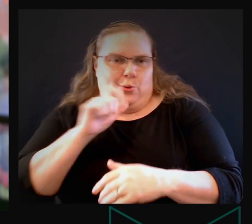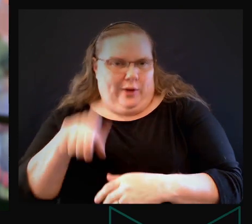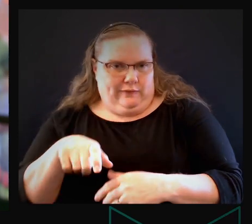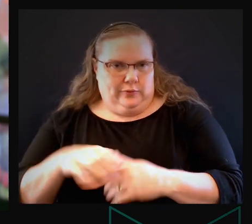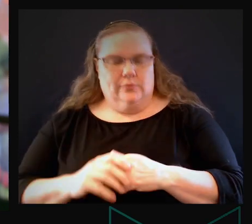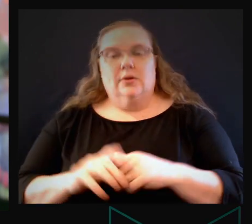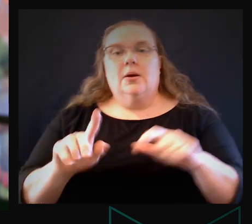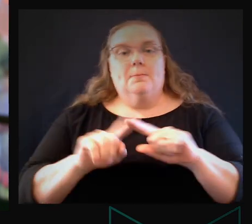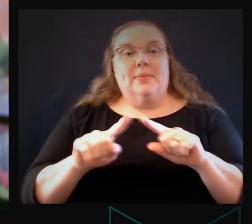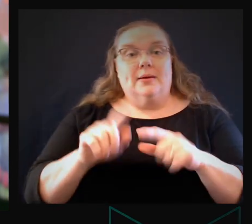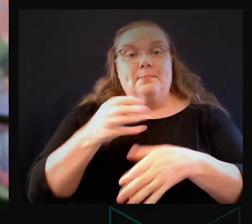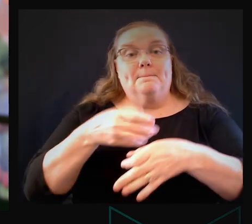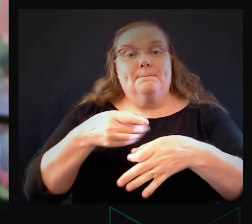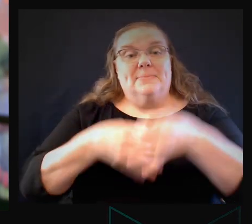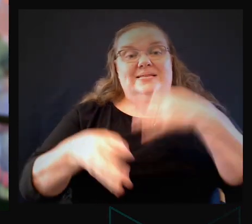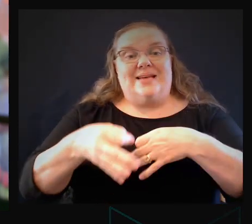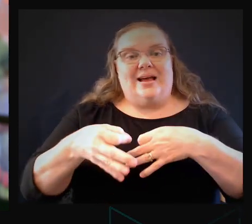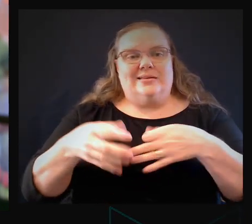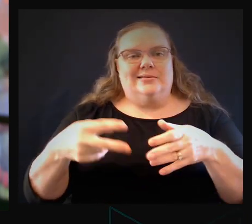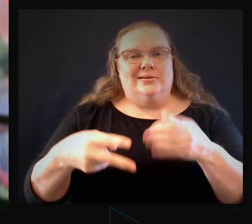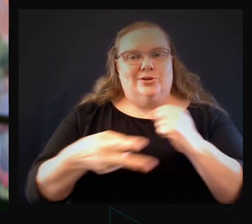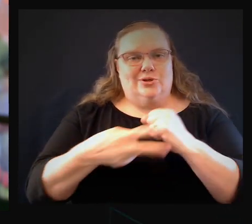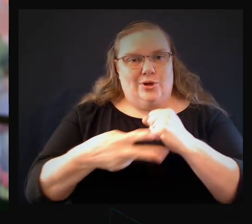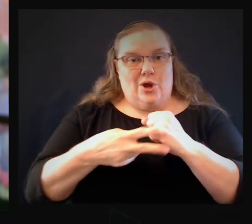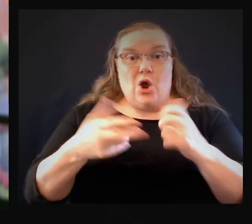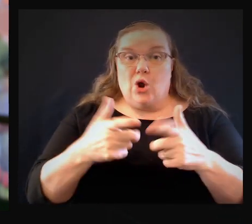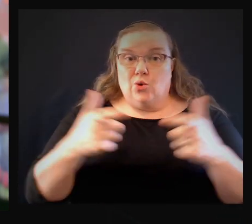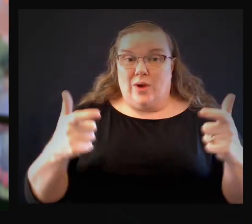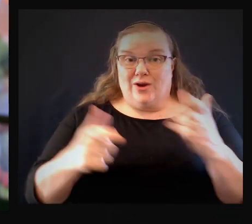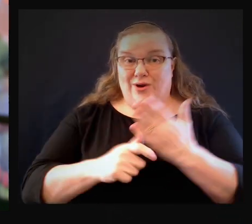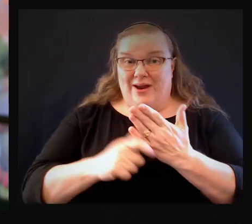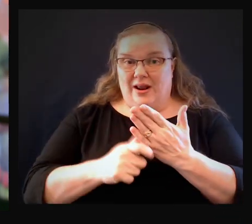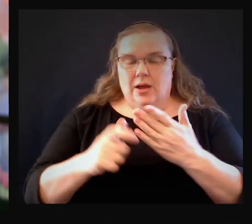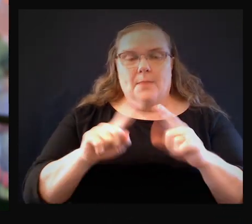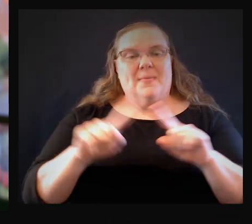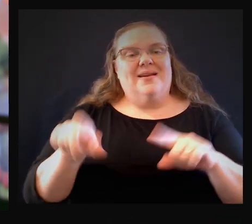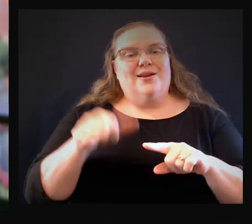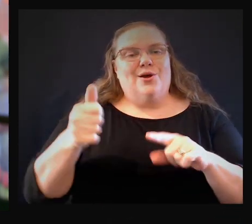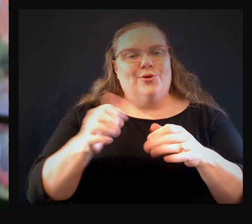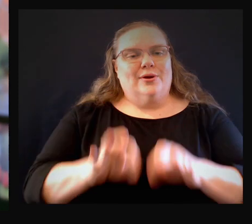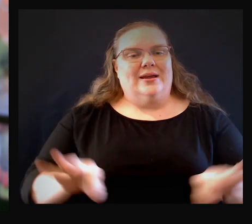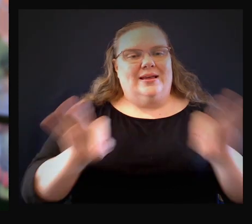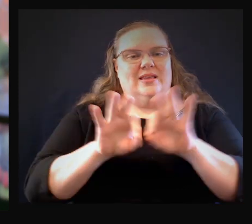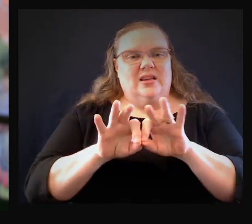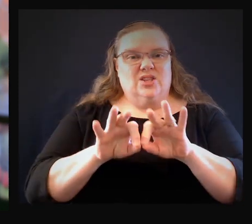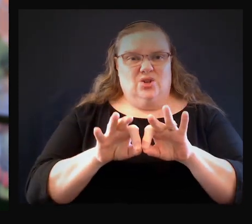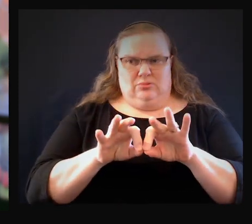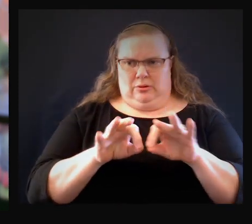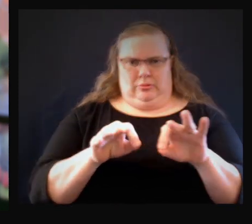Besides storing a growing creator Catalog, another key thing is to be able to parse through such a large Catalog.